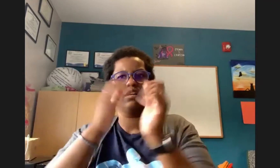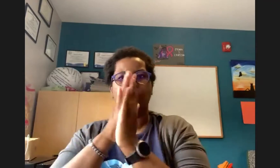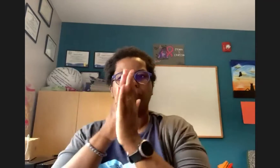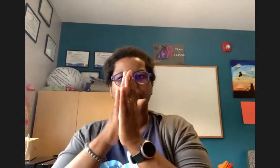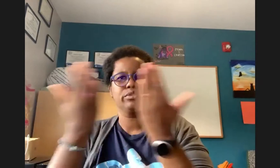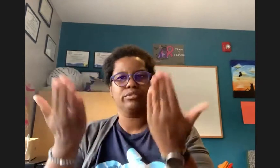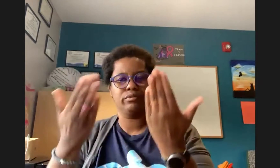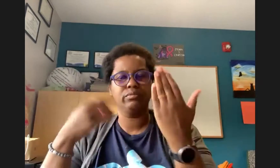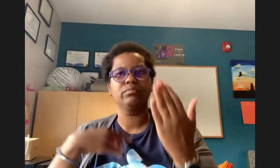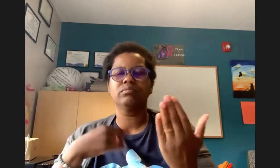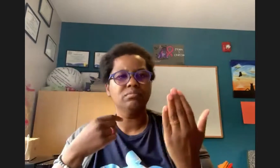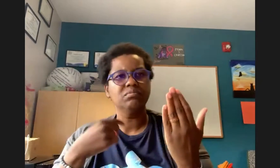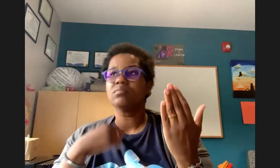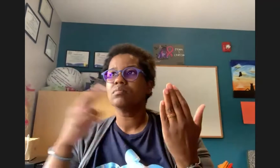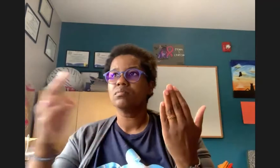There was a competition that year.